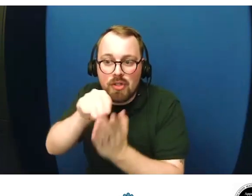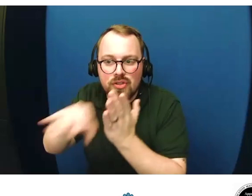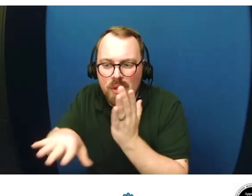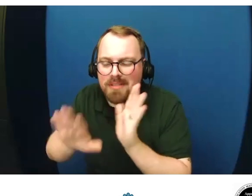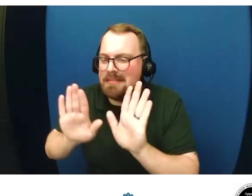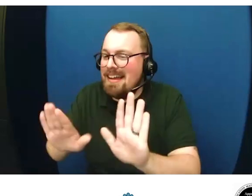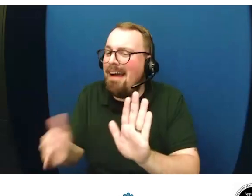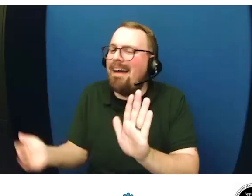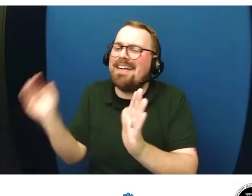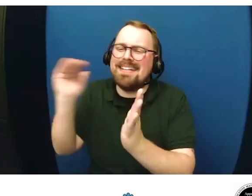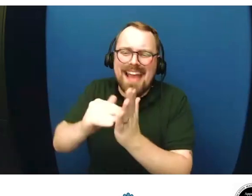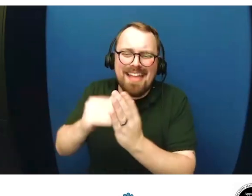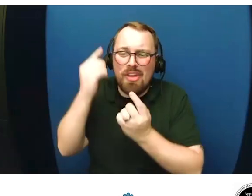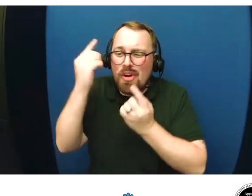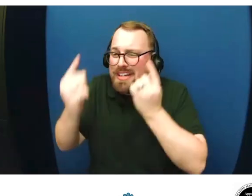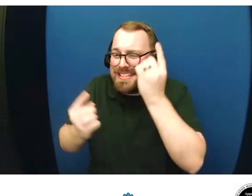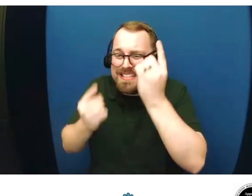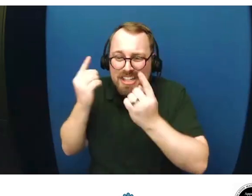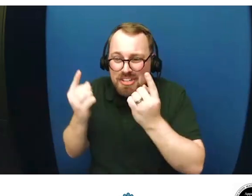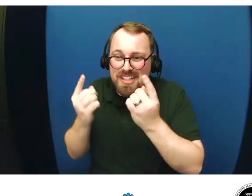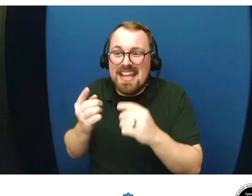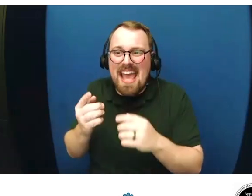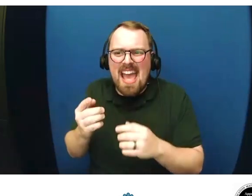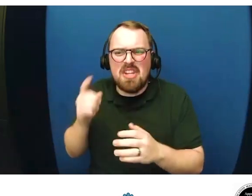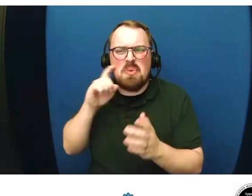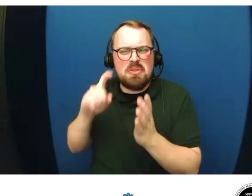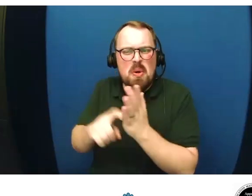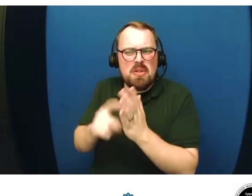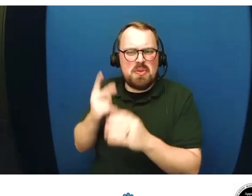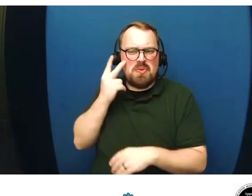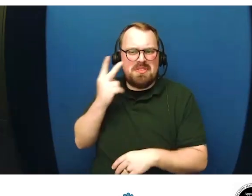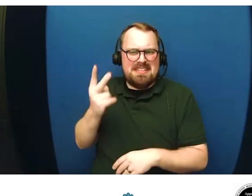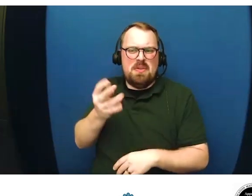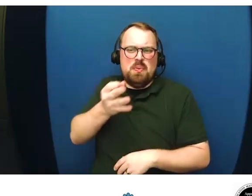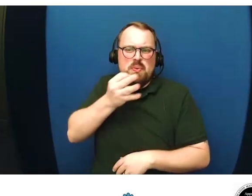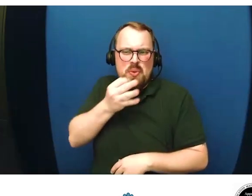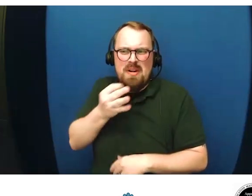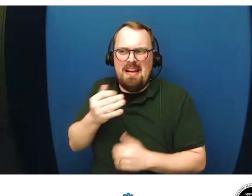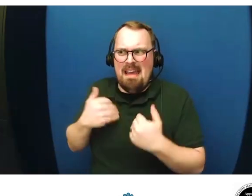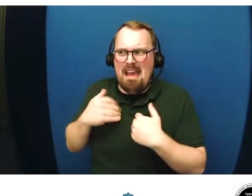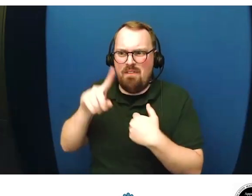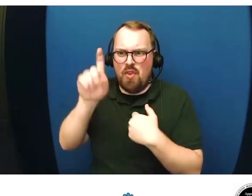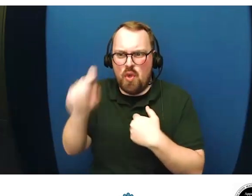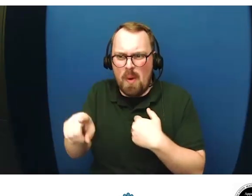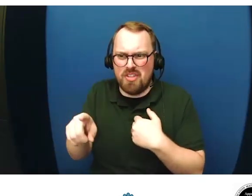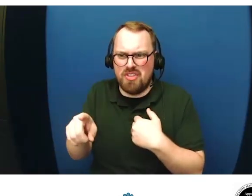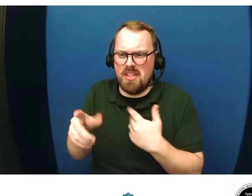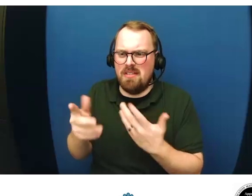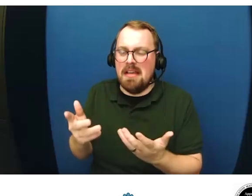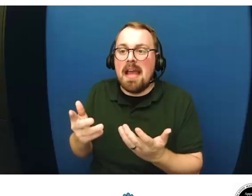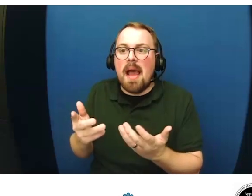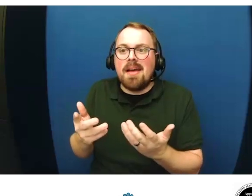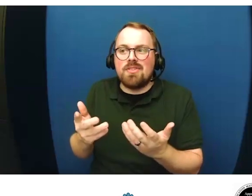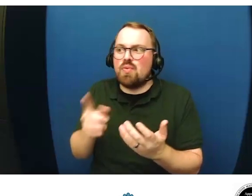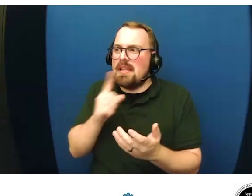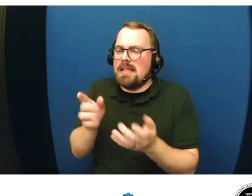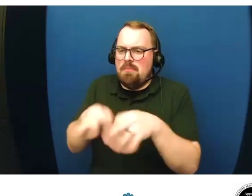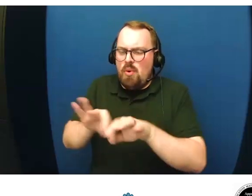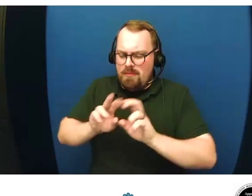They're just considerations, and they're written as questions, which you'll see in just a little bit, because that's how we want you to use them. We want you to just think about